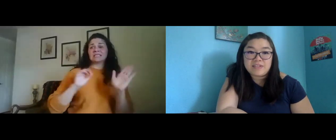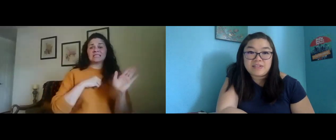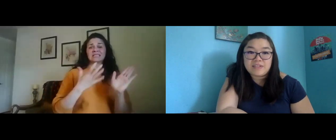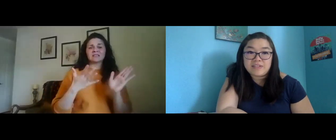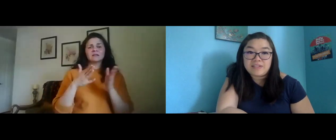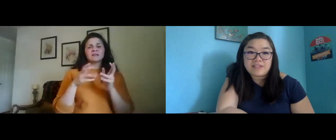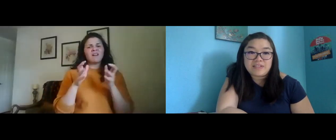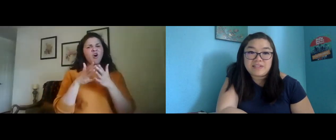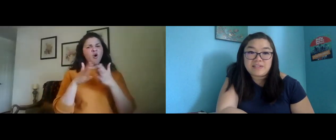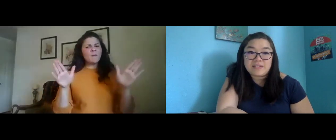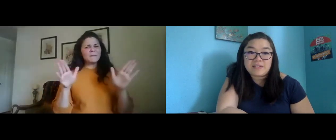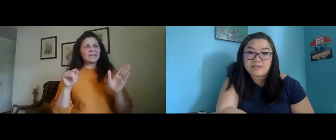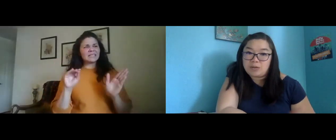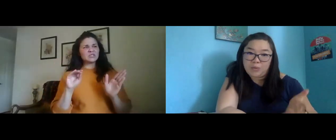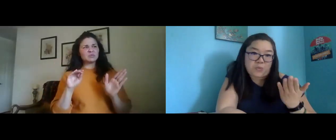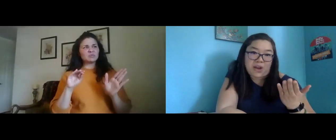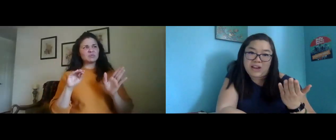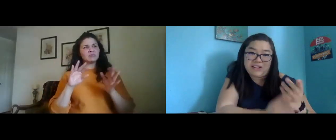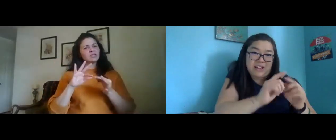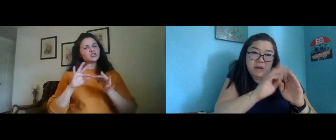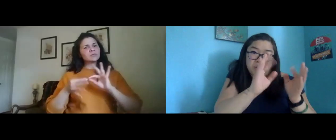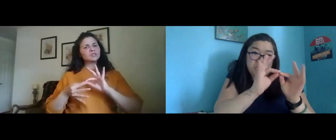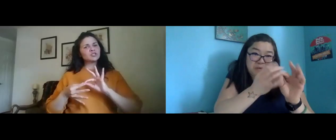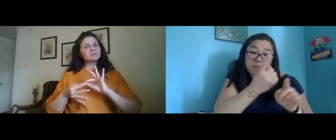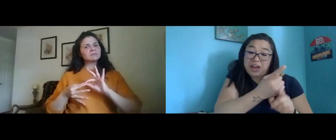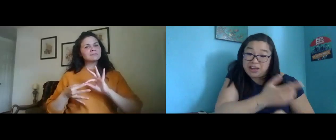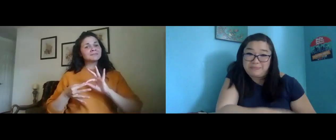Poetry in general, is open to interpretation.